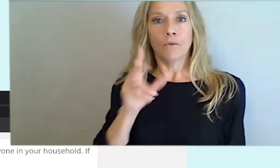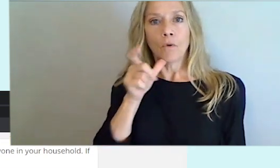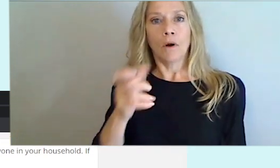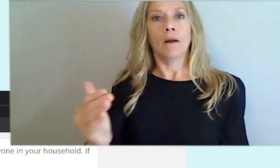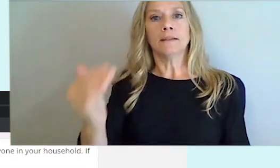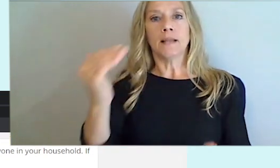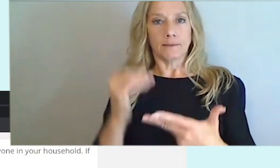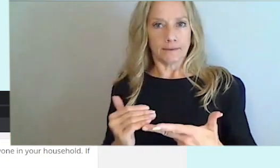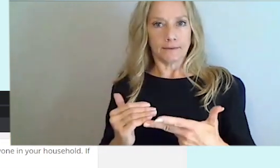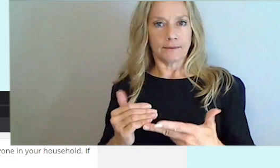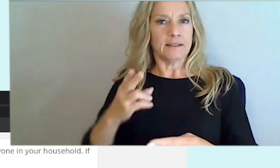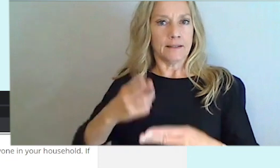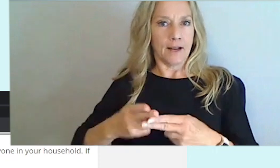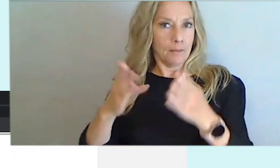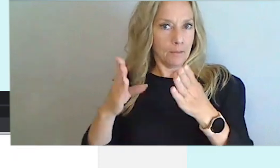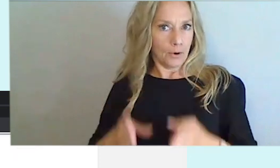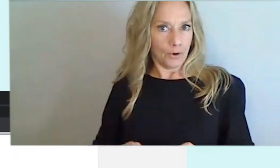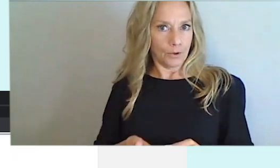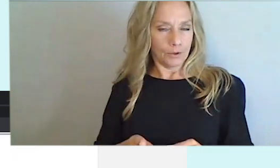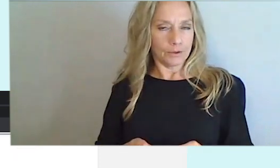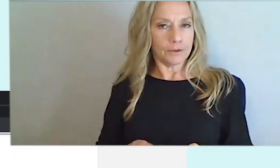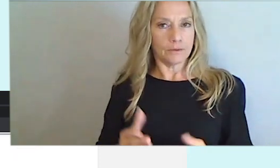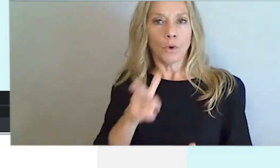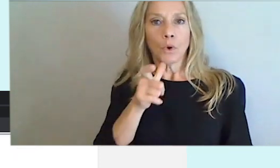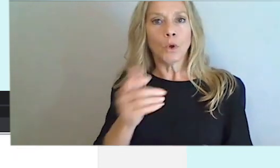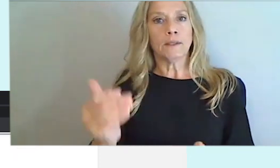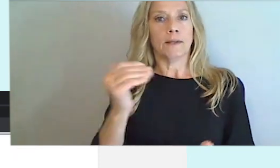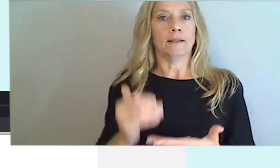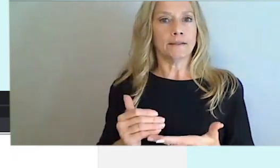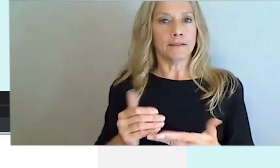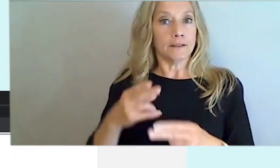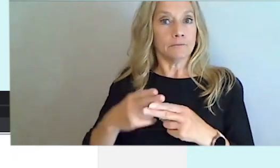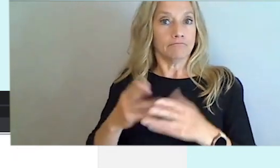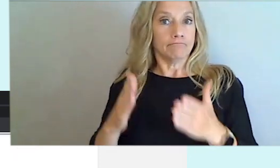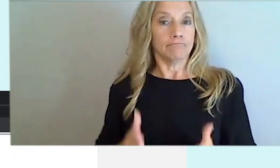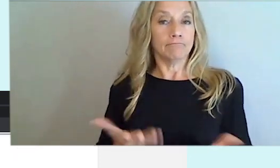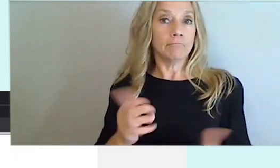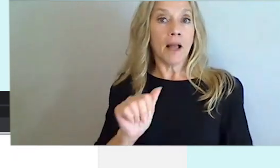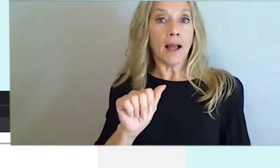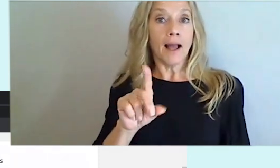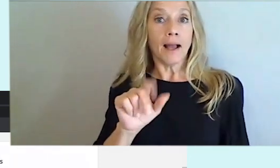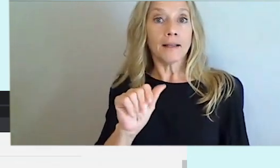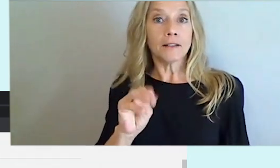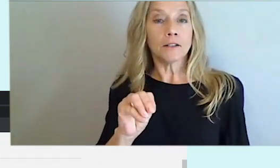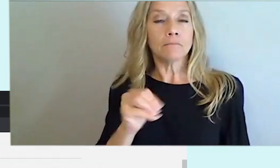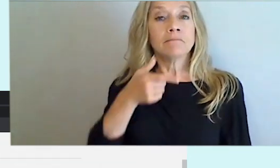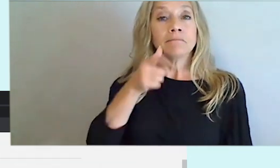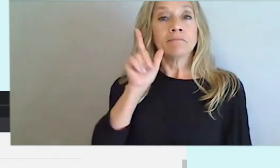Let's review the next household member, Adam. Like in previous examples, you would review the People